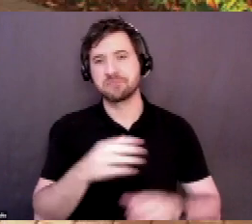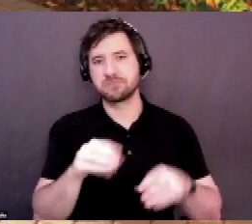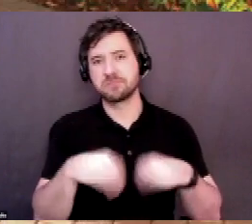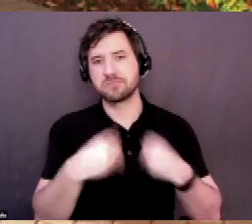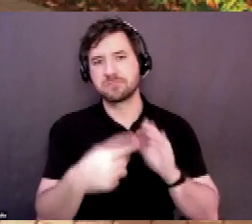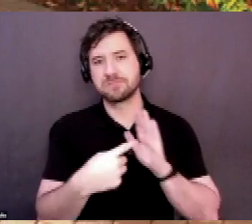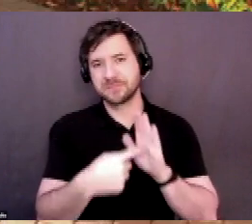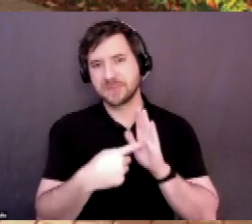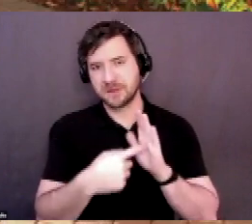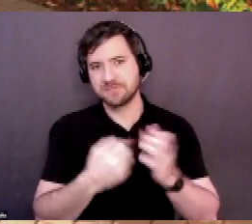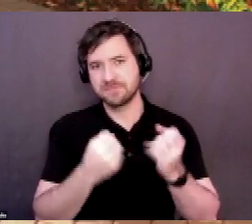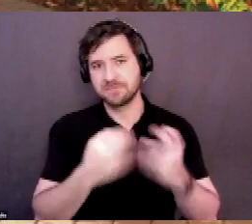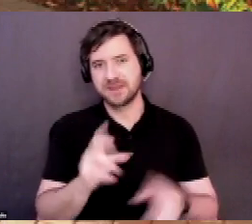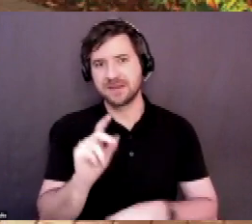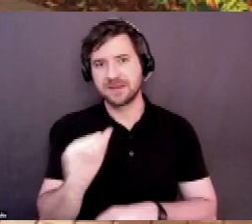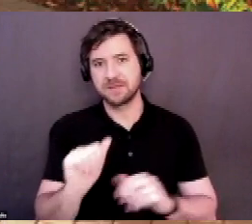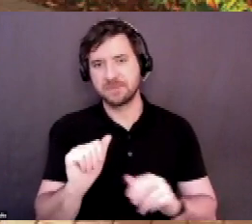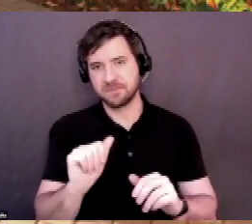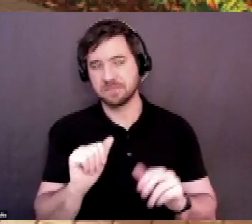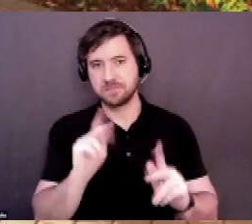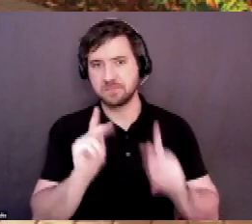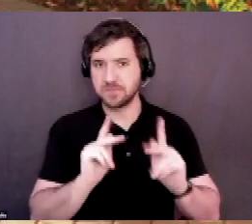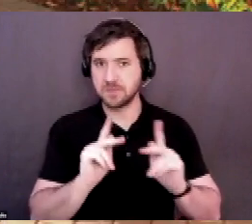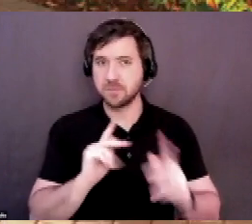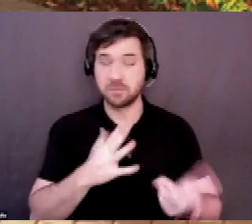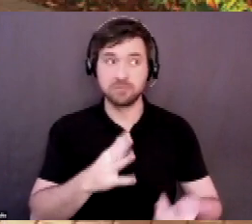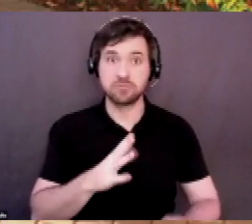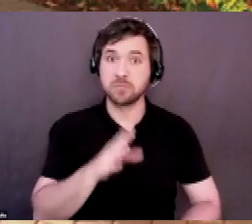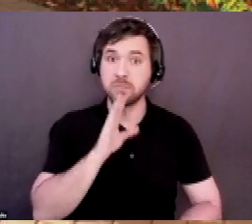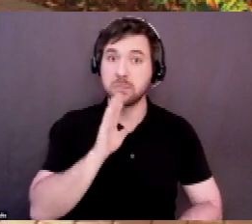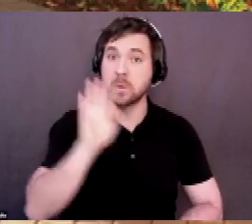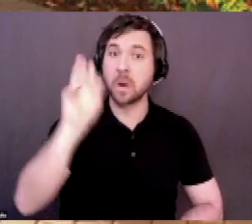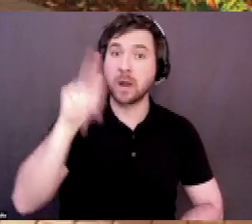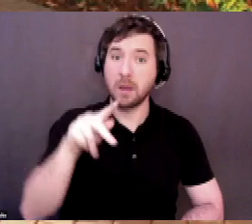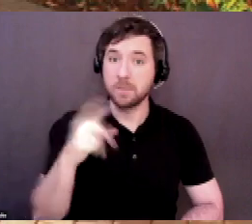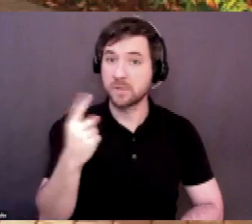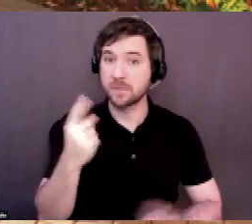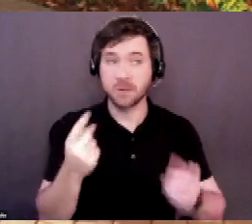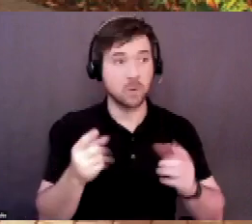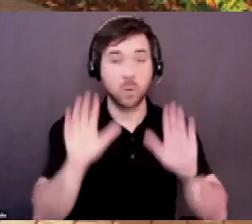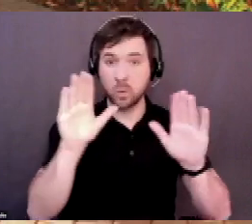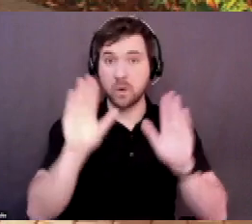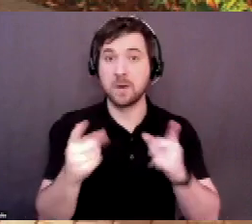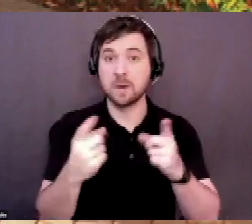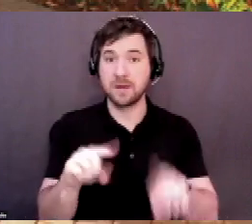disabled people spoke up and something really great is now happening in Massachusetts. It wasn't just disabled people.